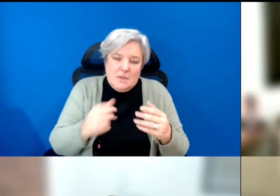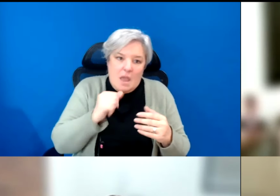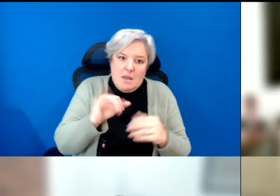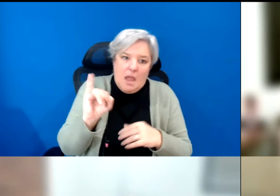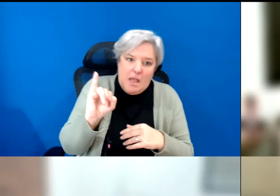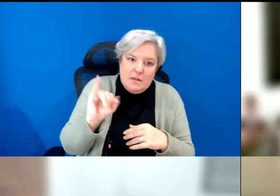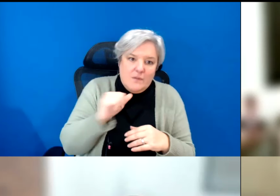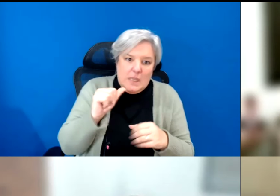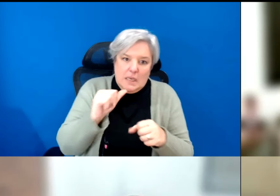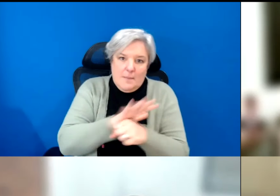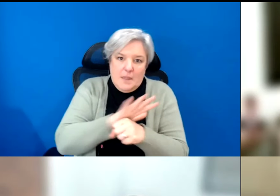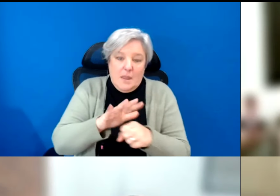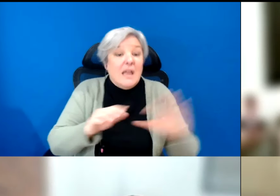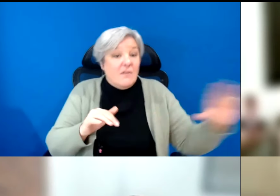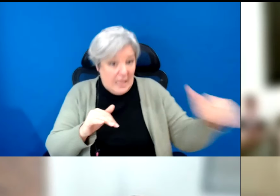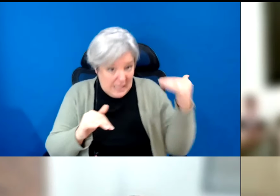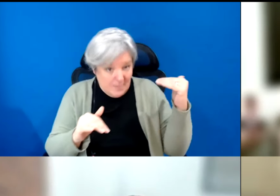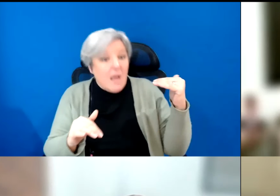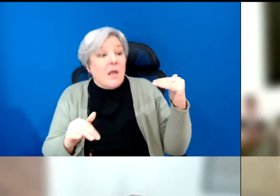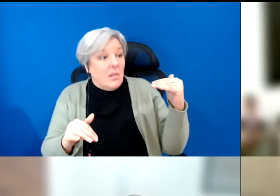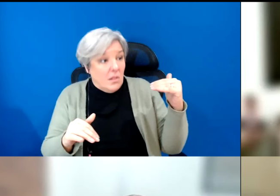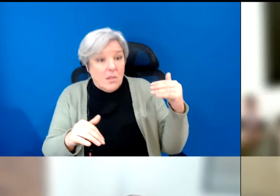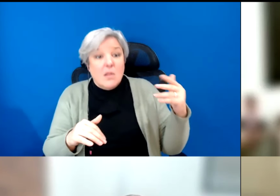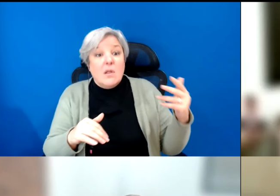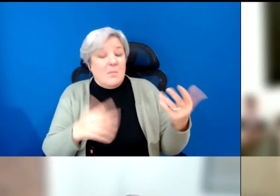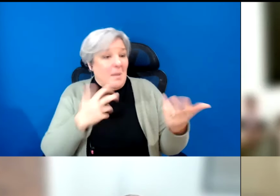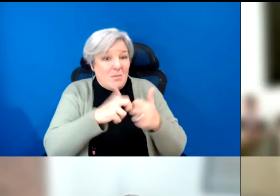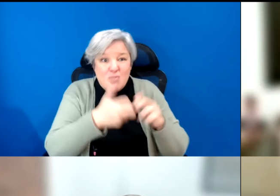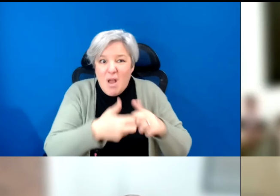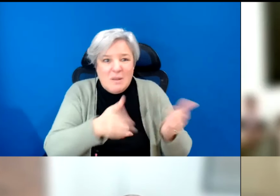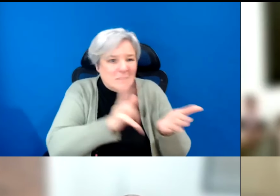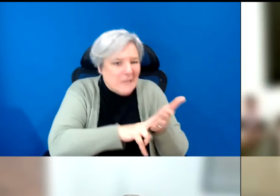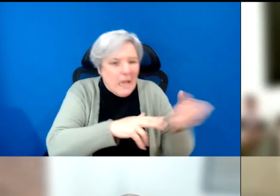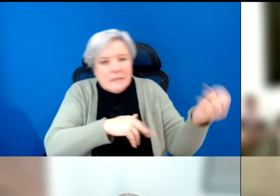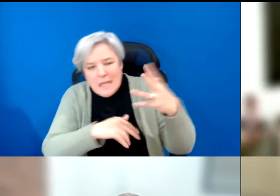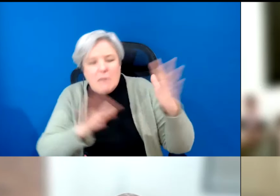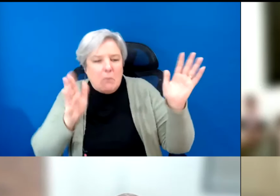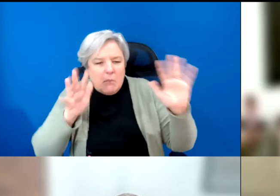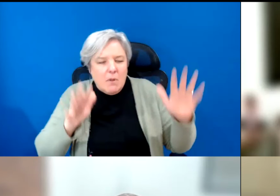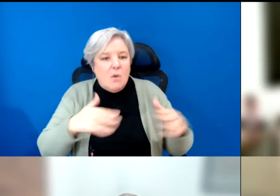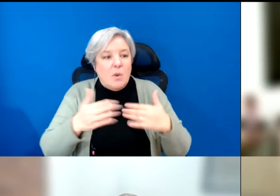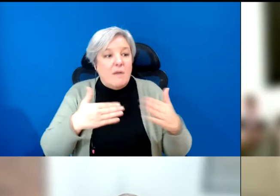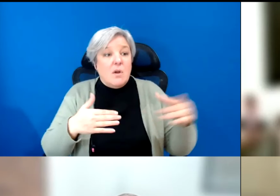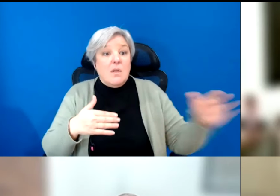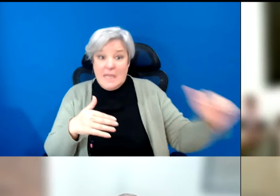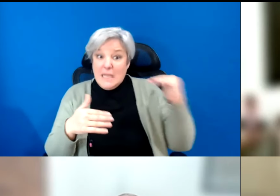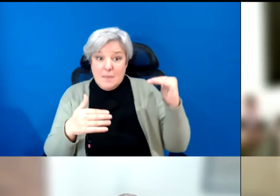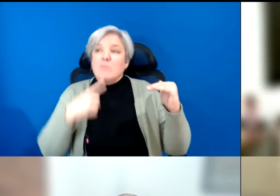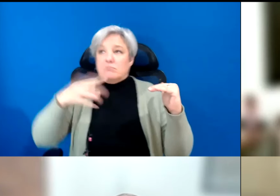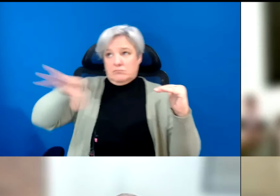But if they email you because they're know, maybe they're having trouble to sign the form, like Bobbie said, if they email you saying, yes, I agree to these terms